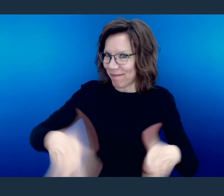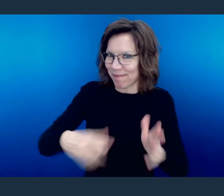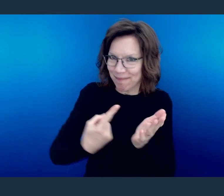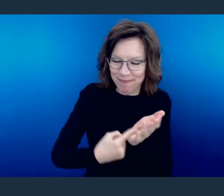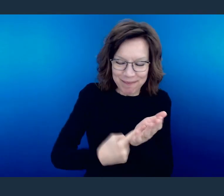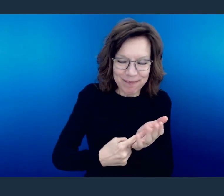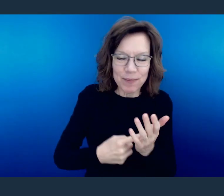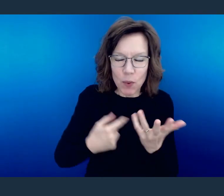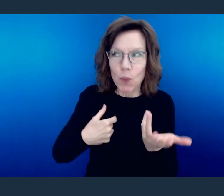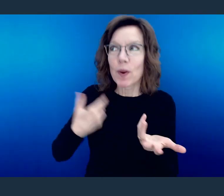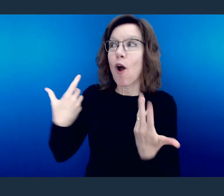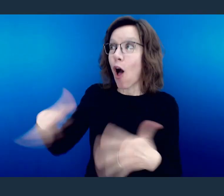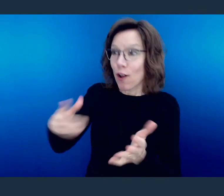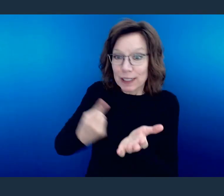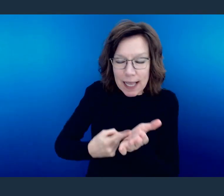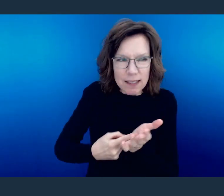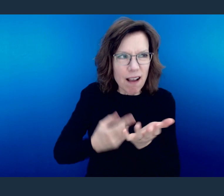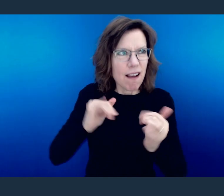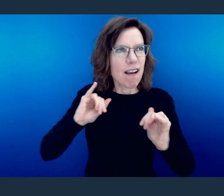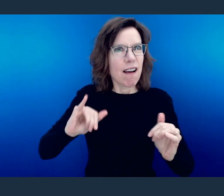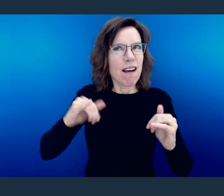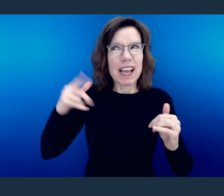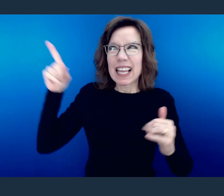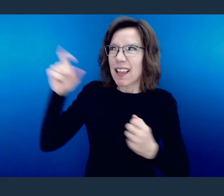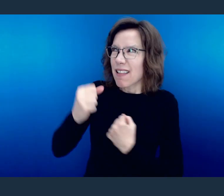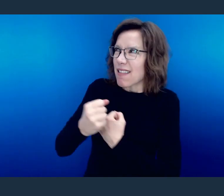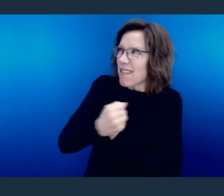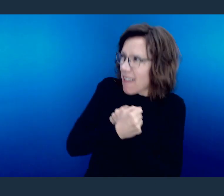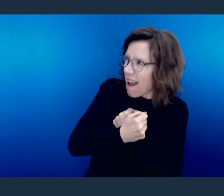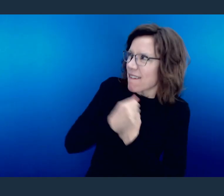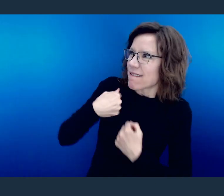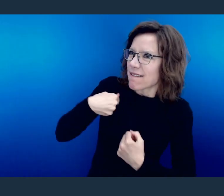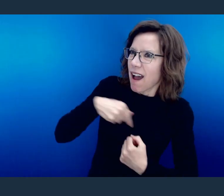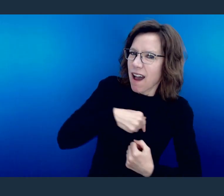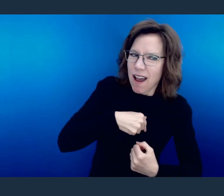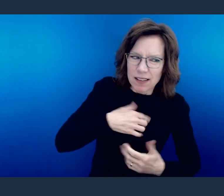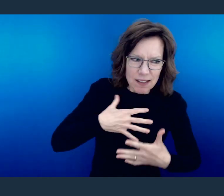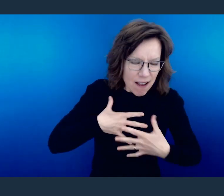We've seen the benefits of it in the fact that we are loved by Him, and that because